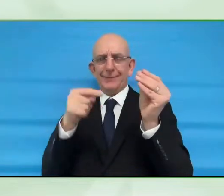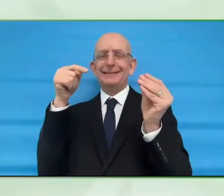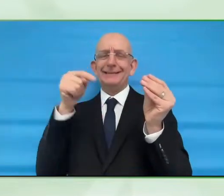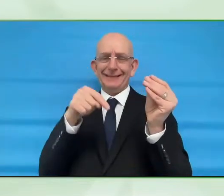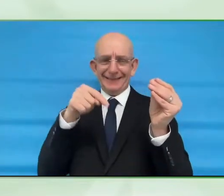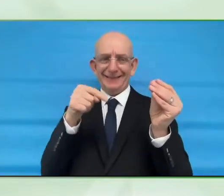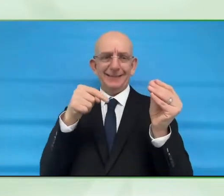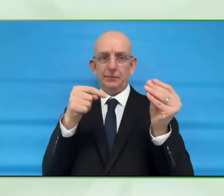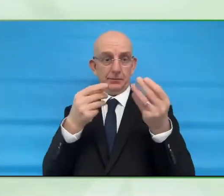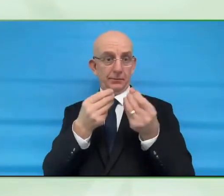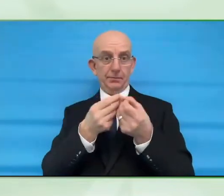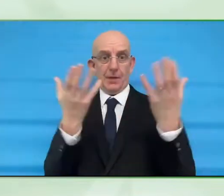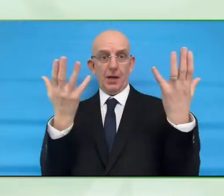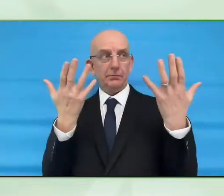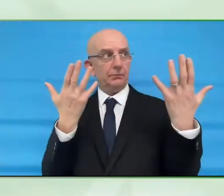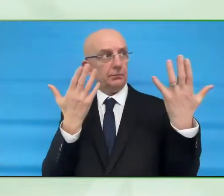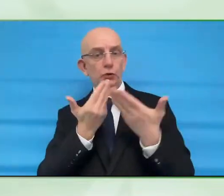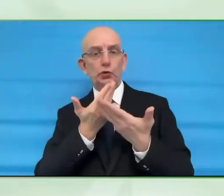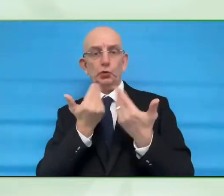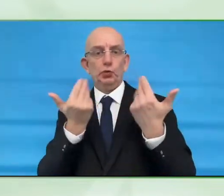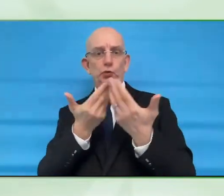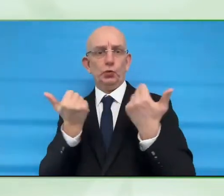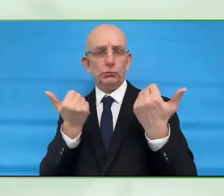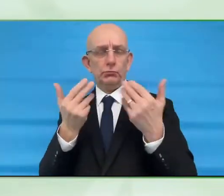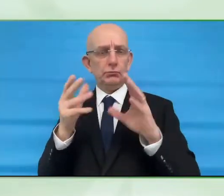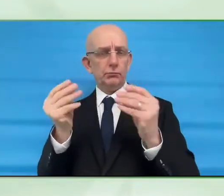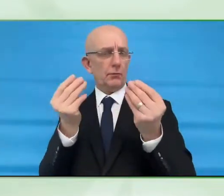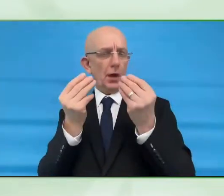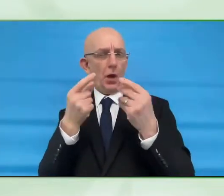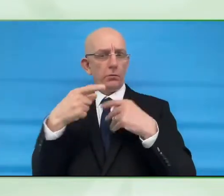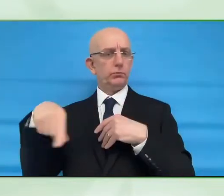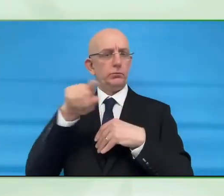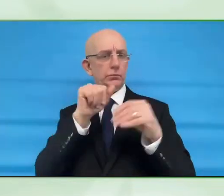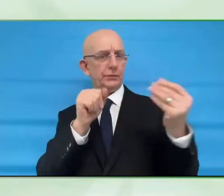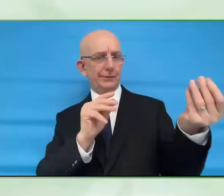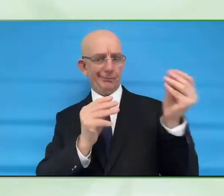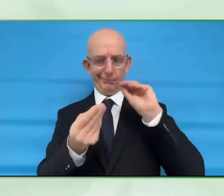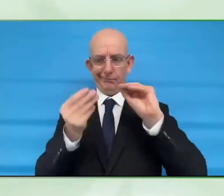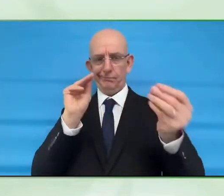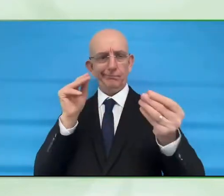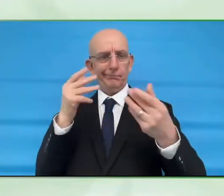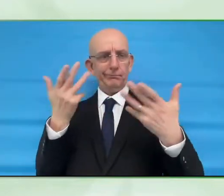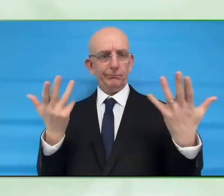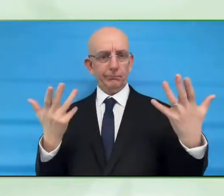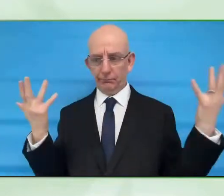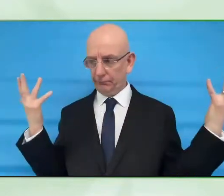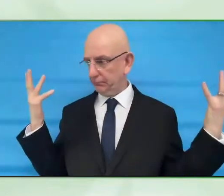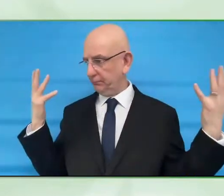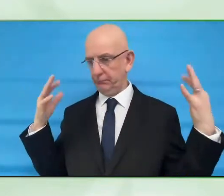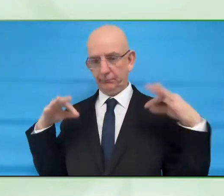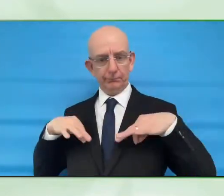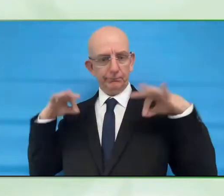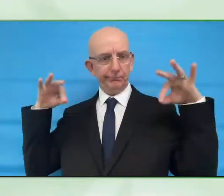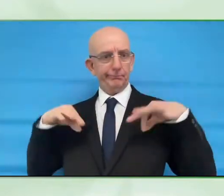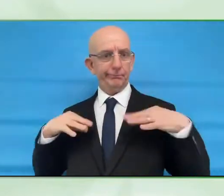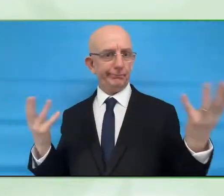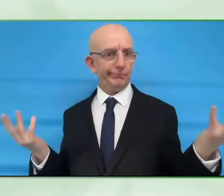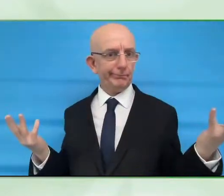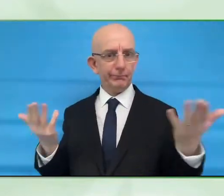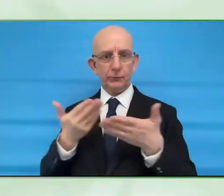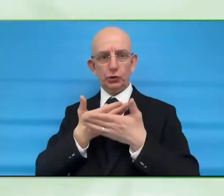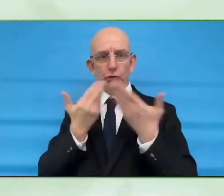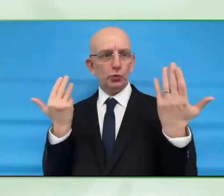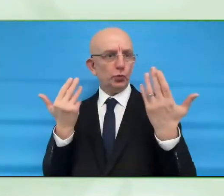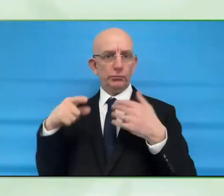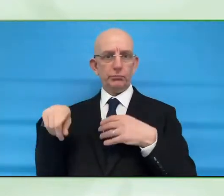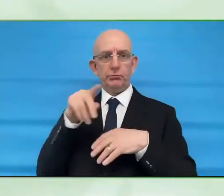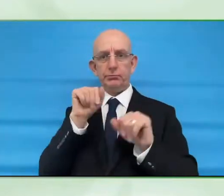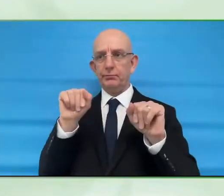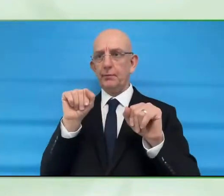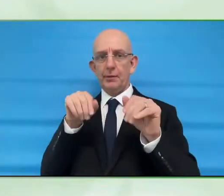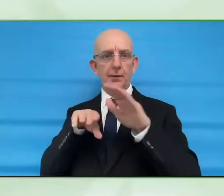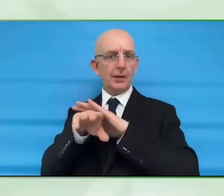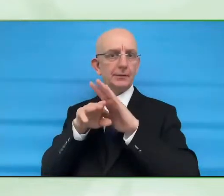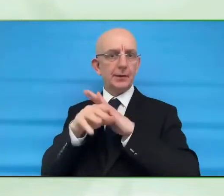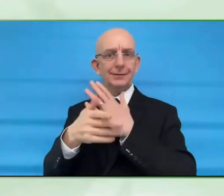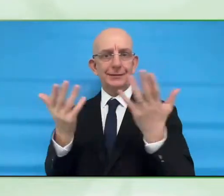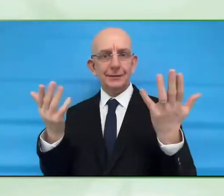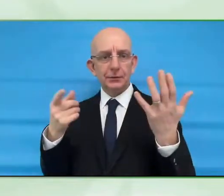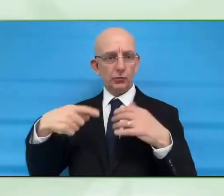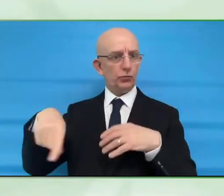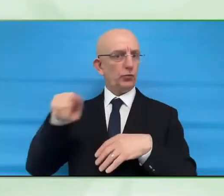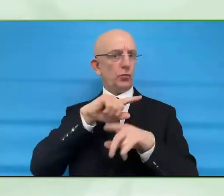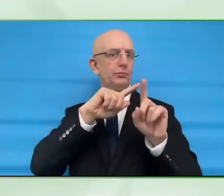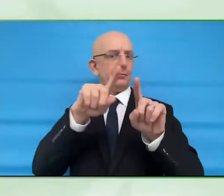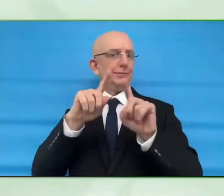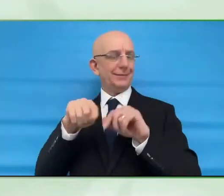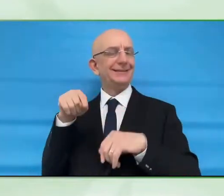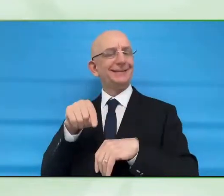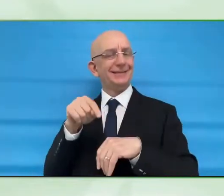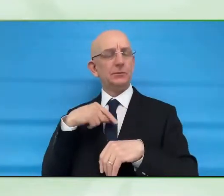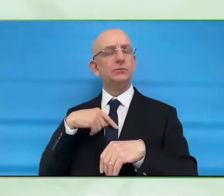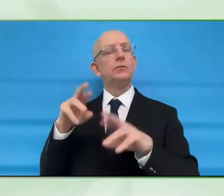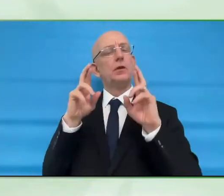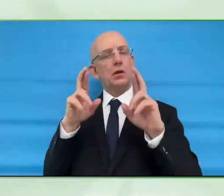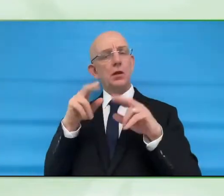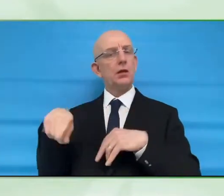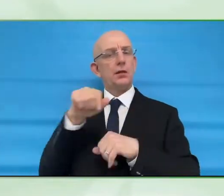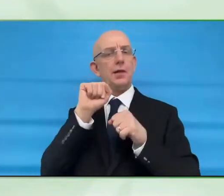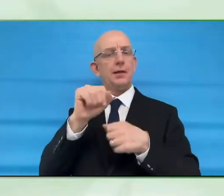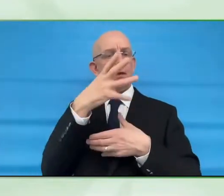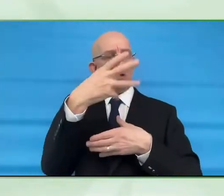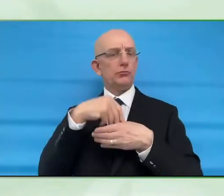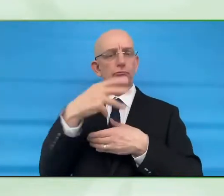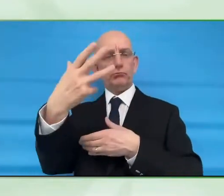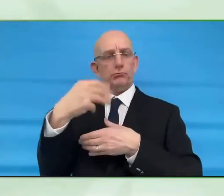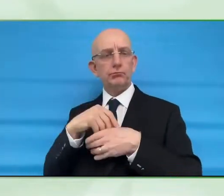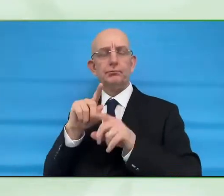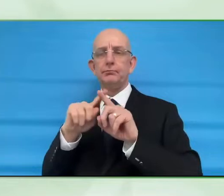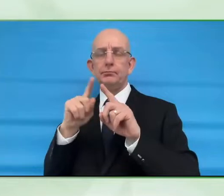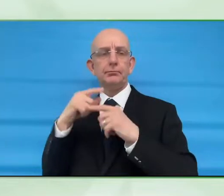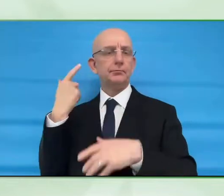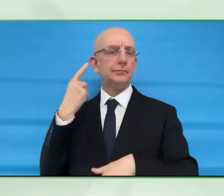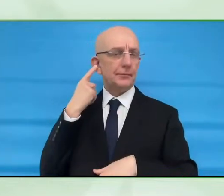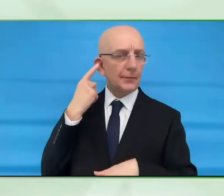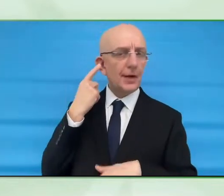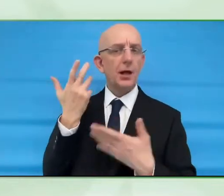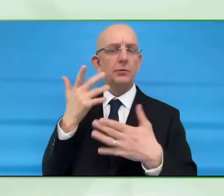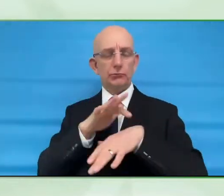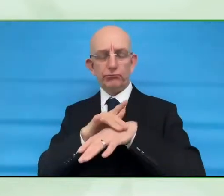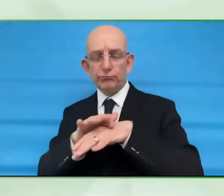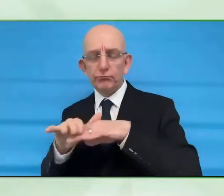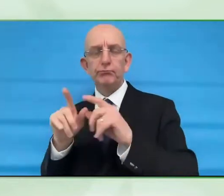These things can have feedback as well, so you can combine touch and vision and sound